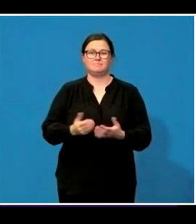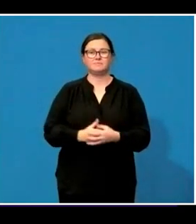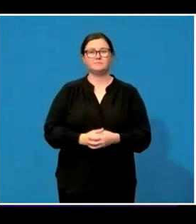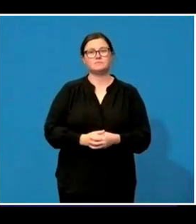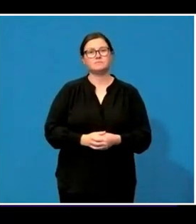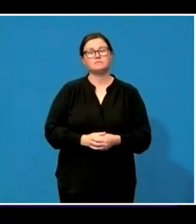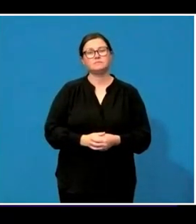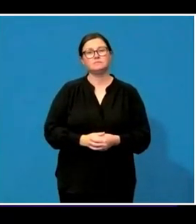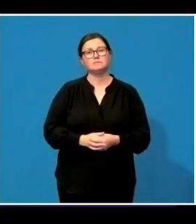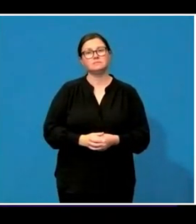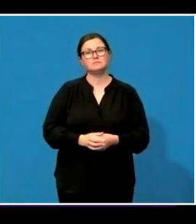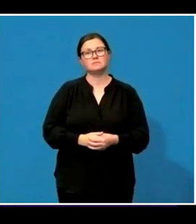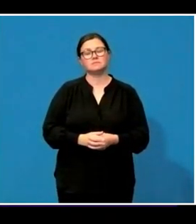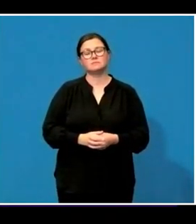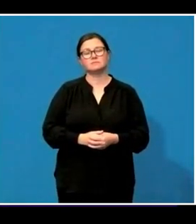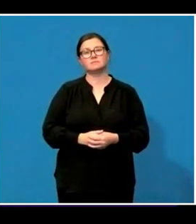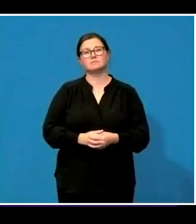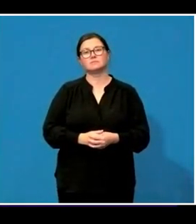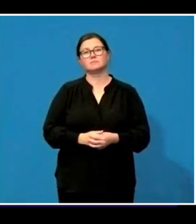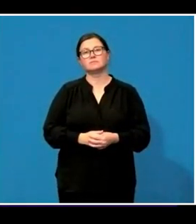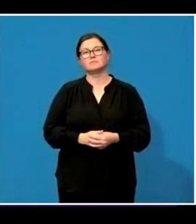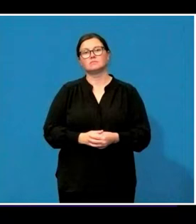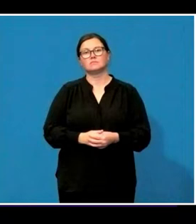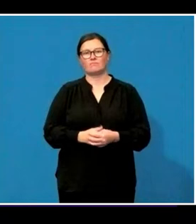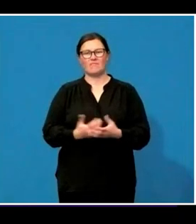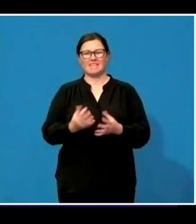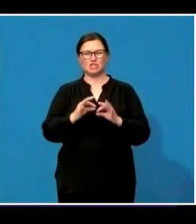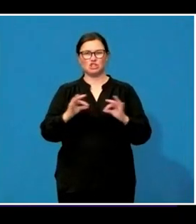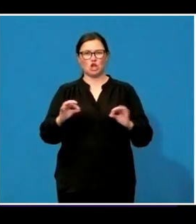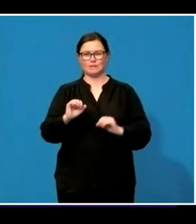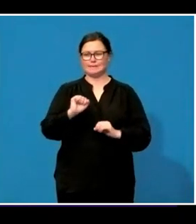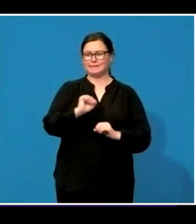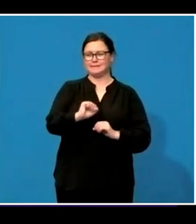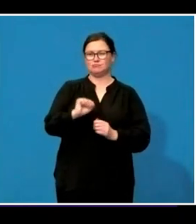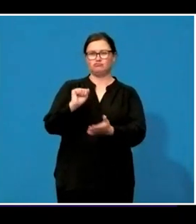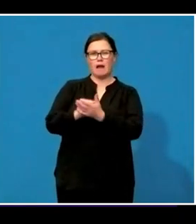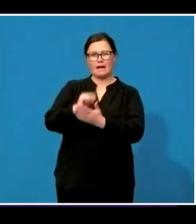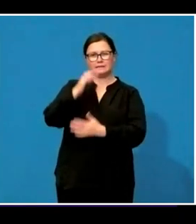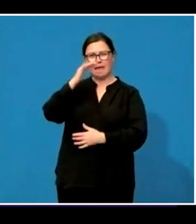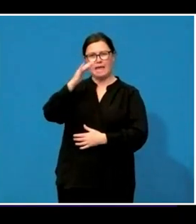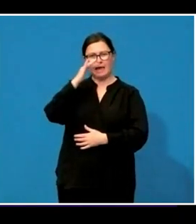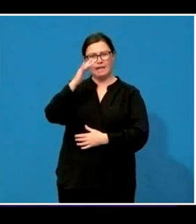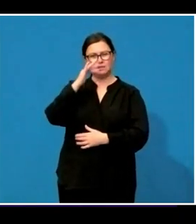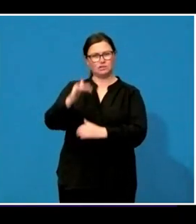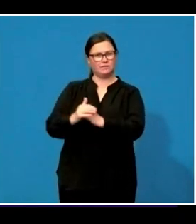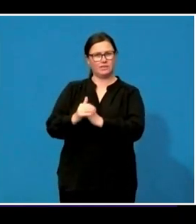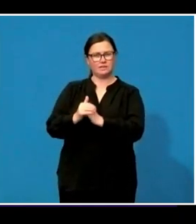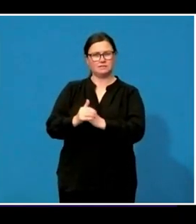have engaged with them, it just wasn't his peer group. And did you say he then moved into a group home setting?